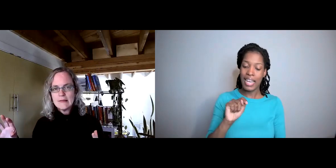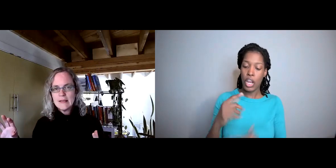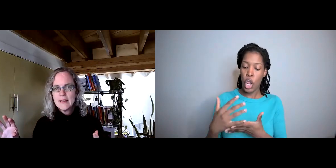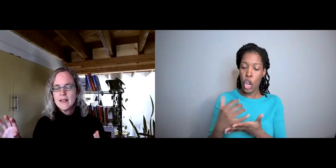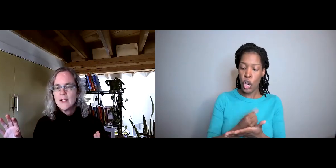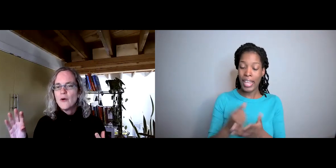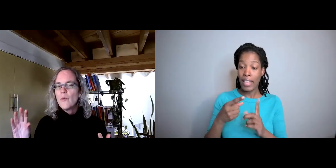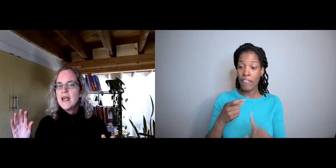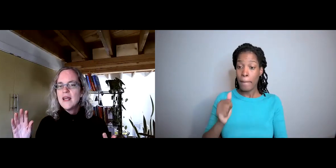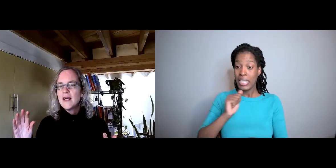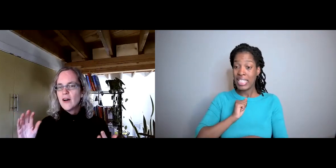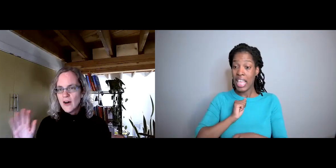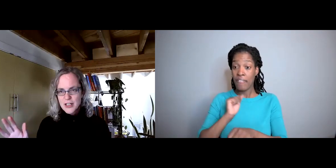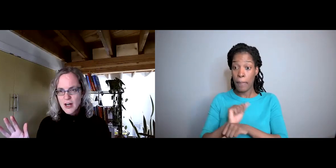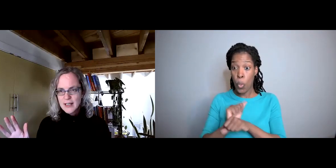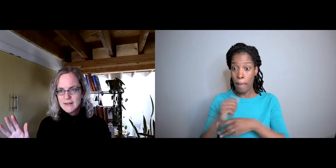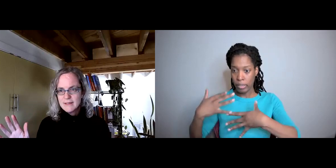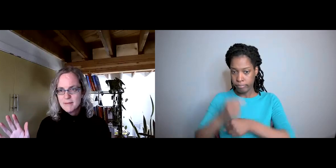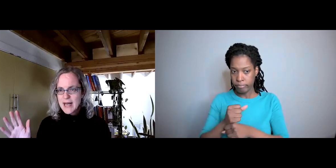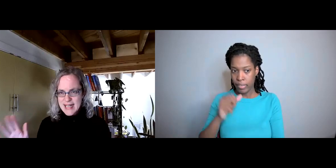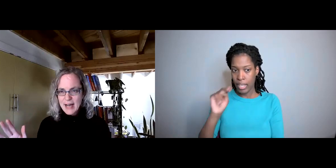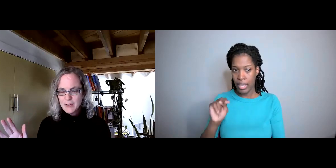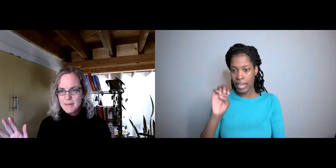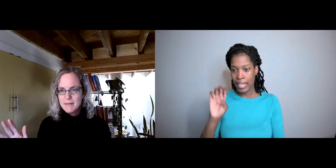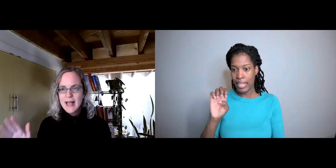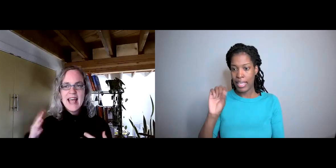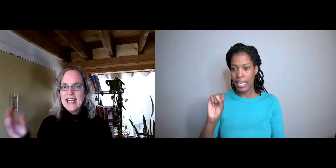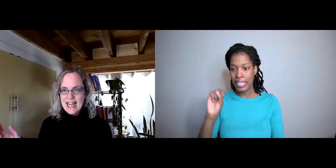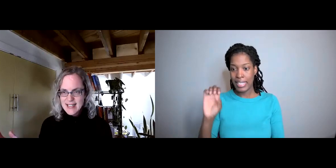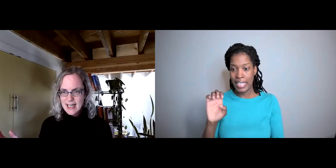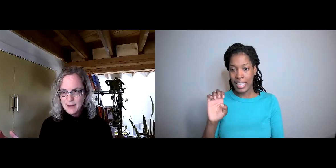We often call it by its acronym, NESE.